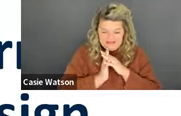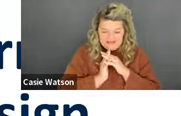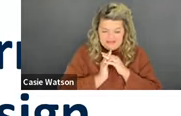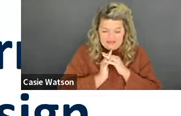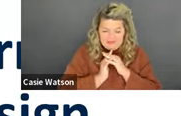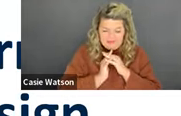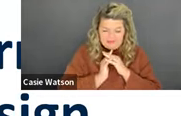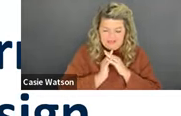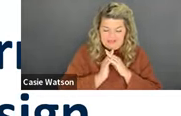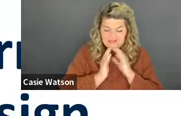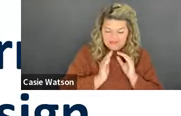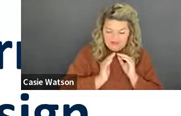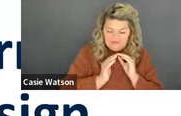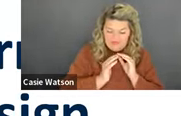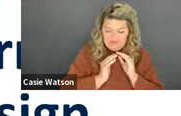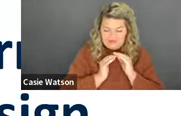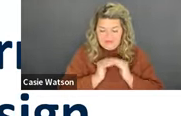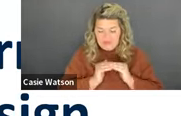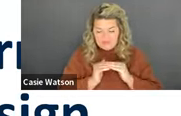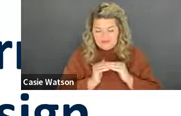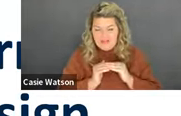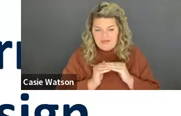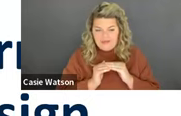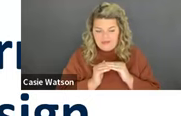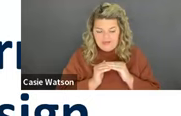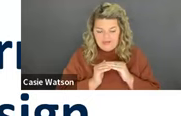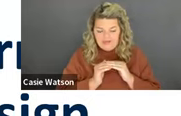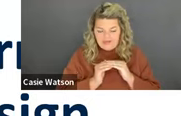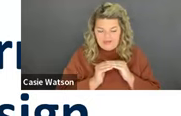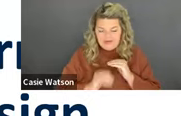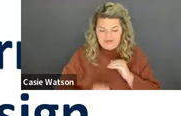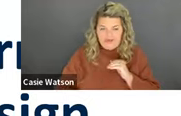[Stephanie] Okay. - Some people saying just Hard of Hearing, some people saying Hearing Impaired, as well.